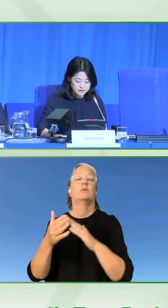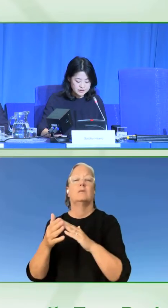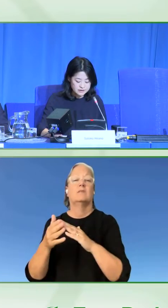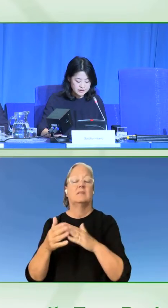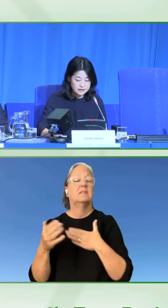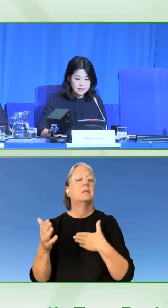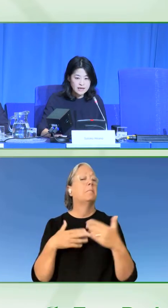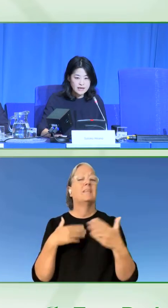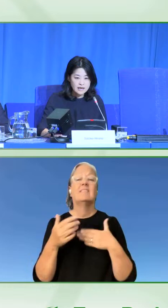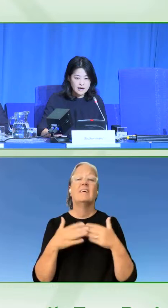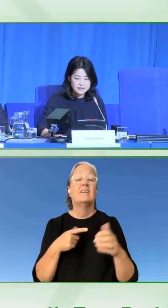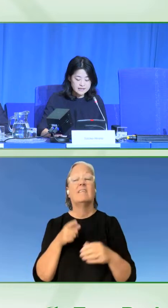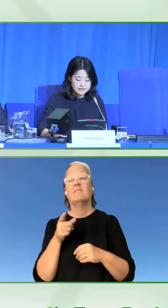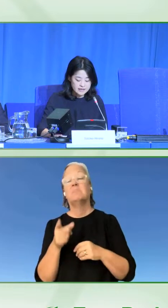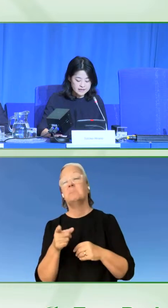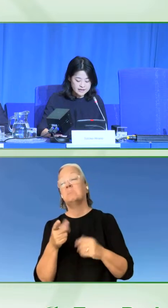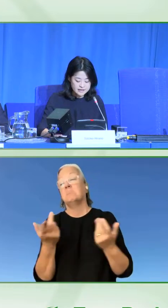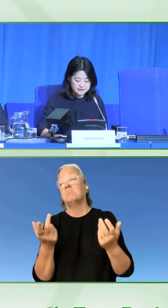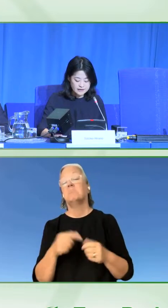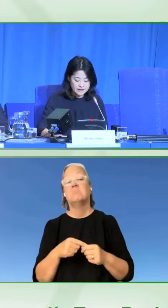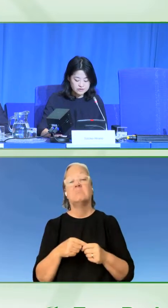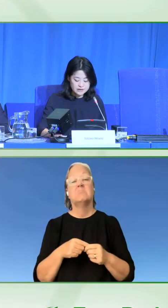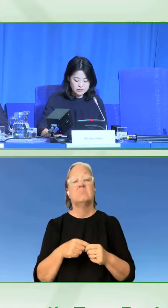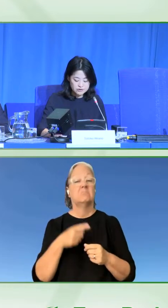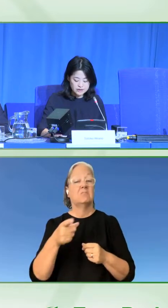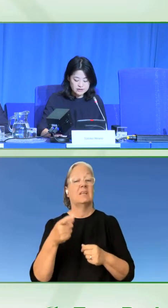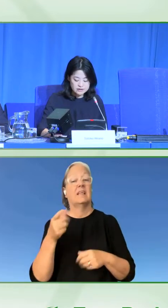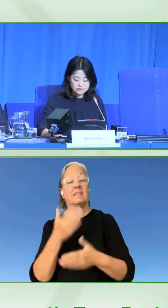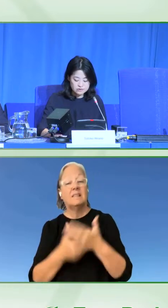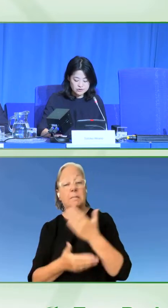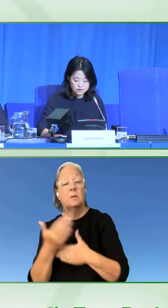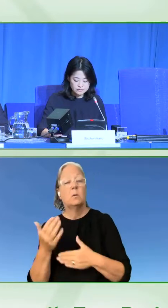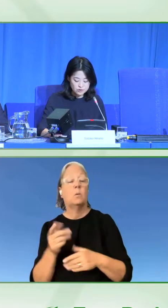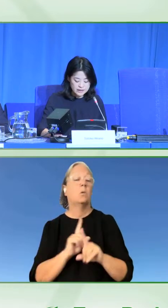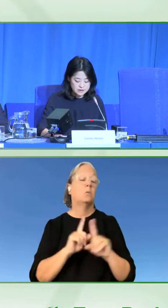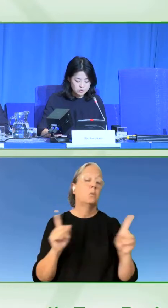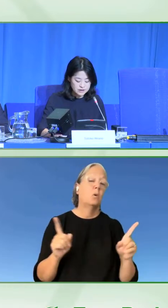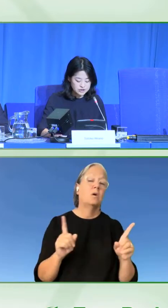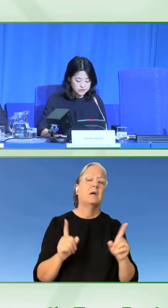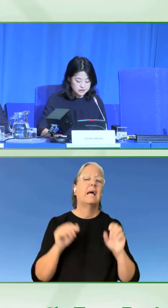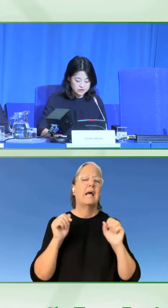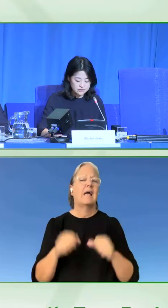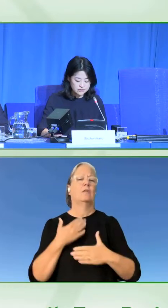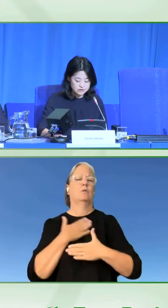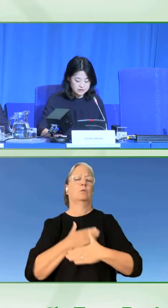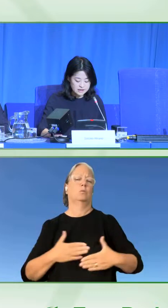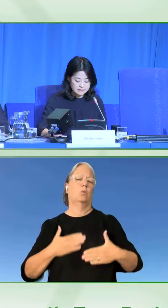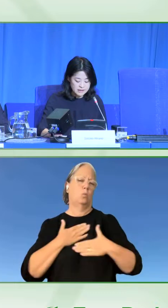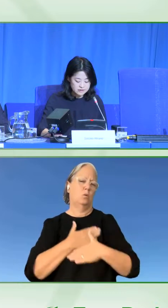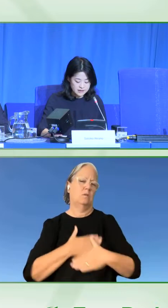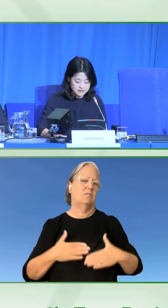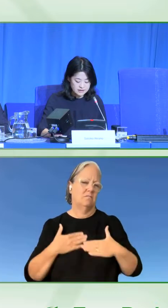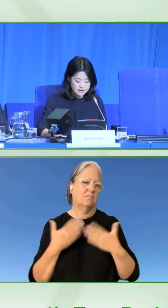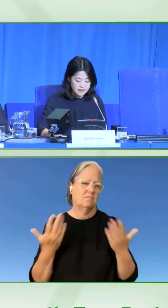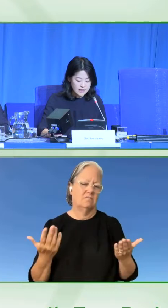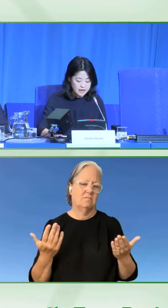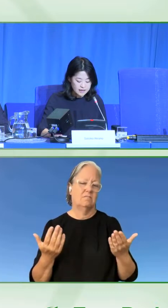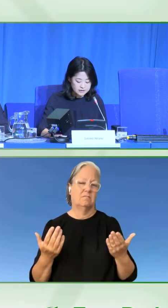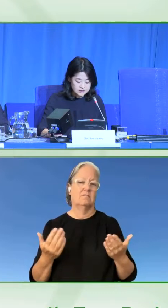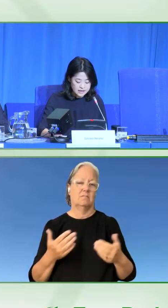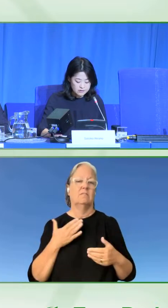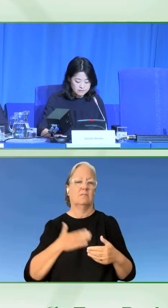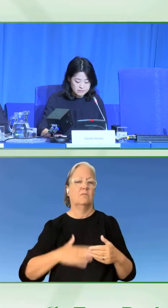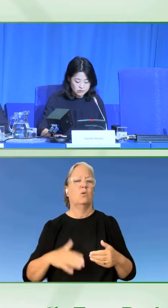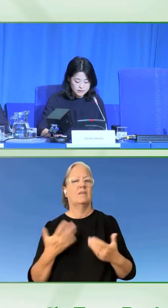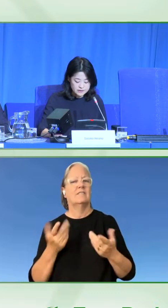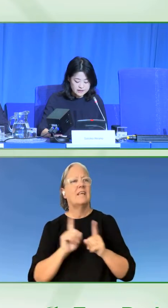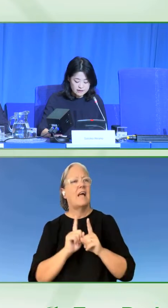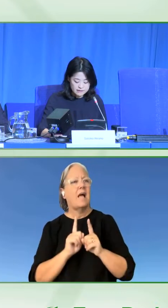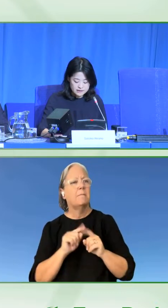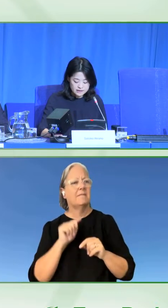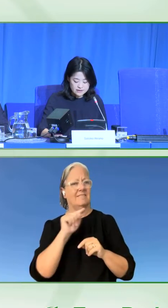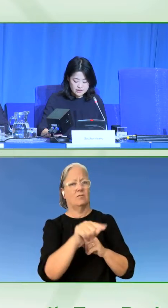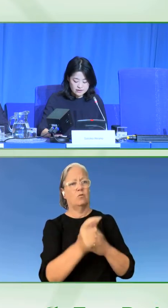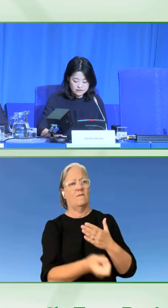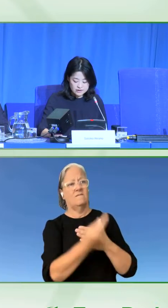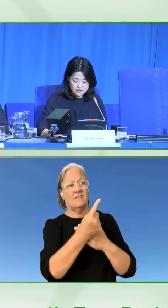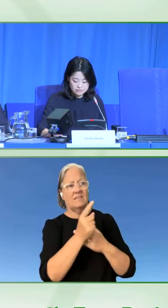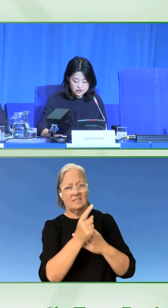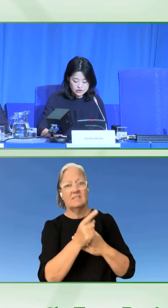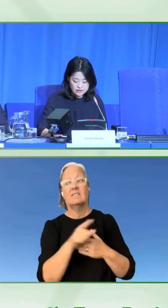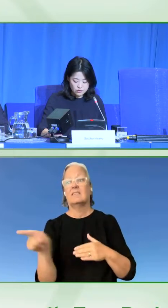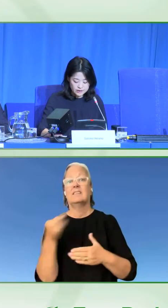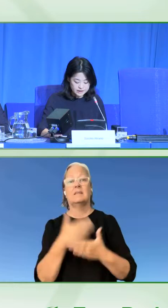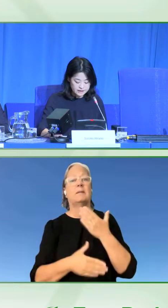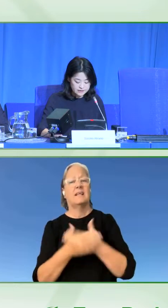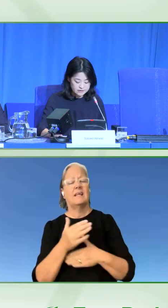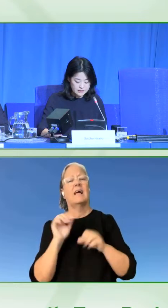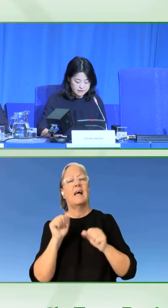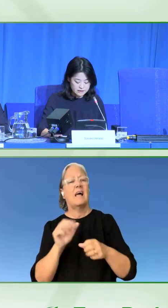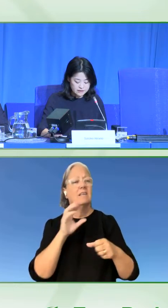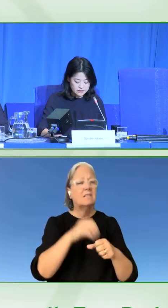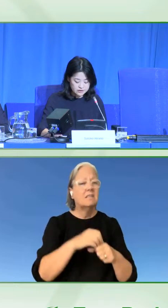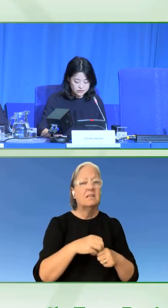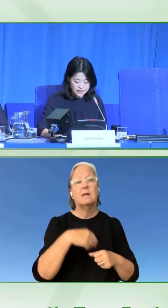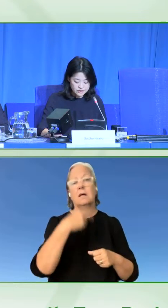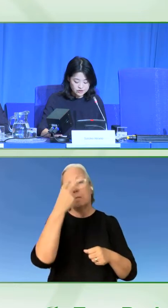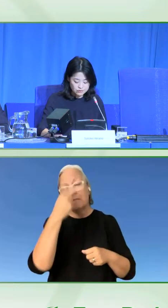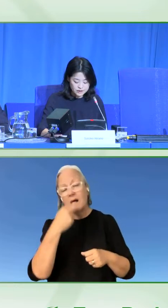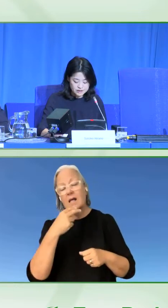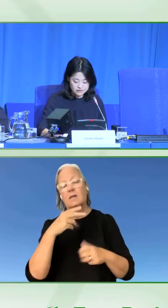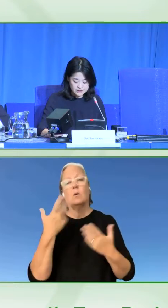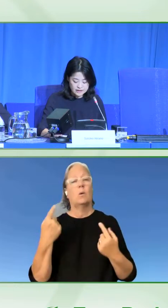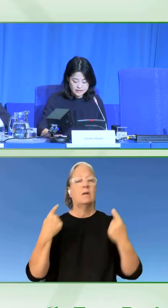our first speaker Mrs Satoko Hirano from the disability foundation and she will present